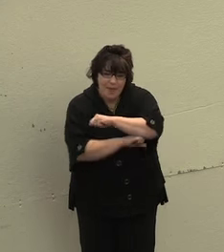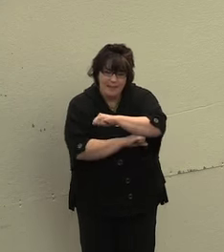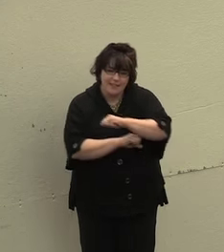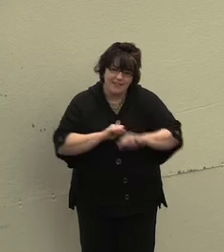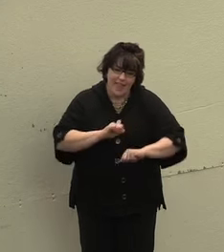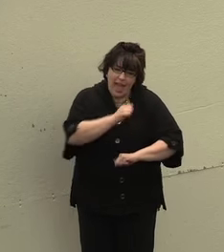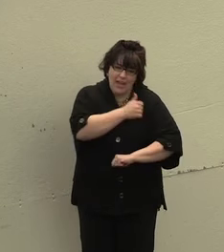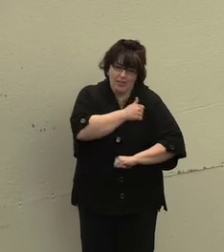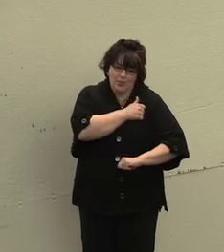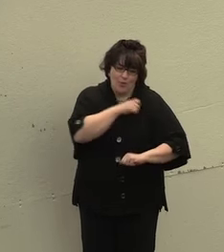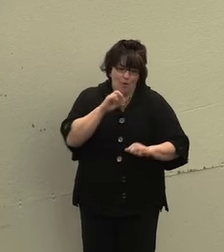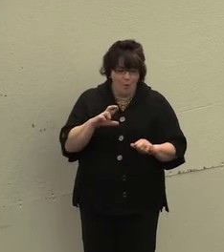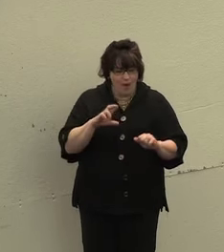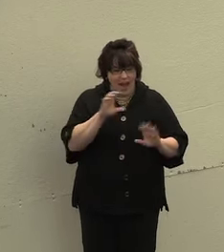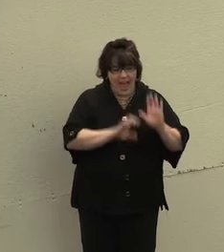or aspects of the human being.